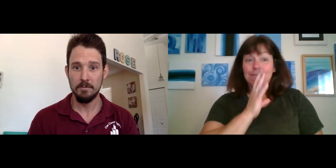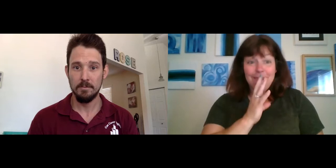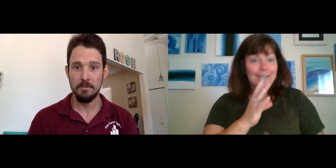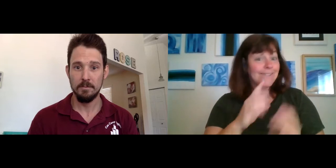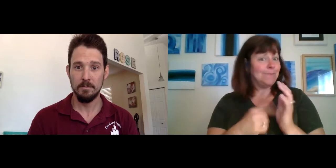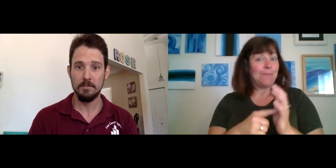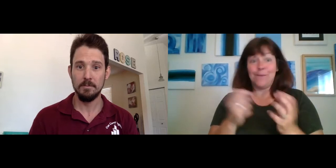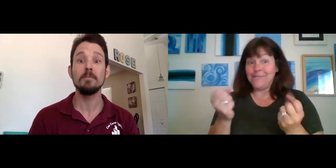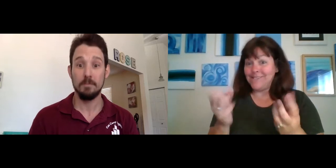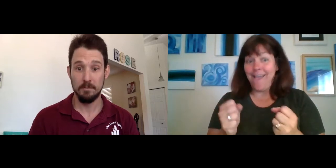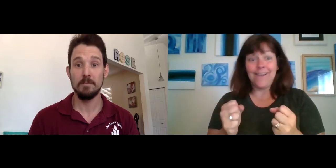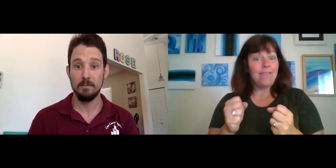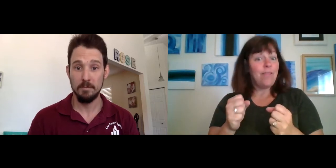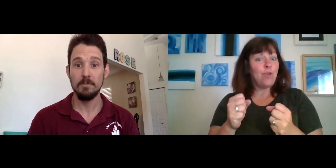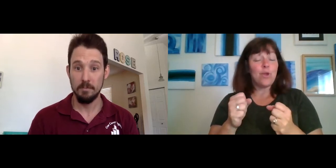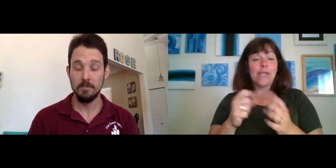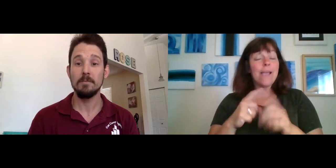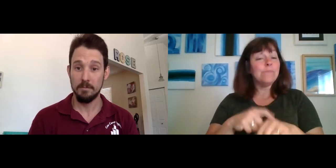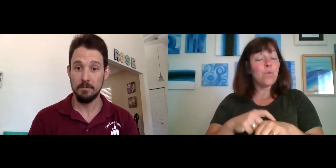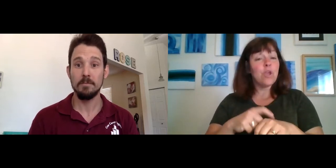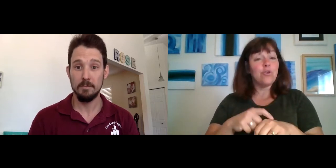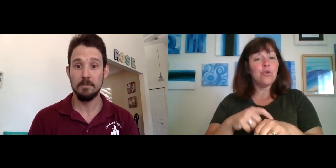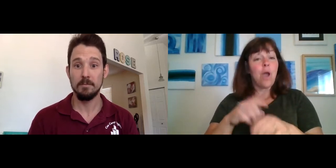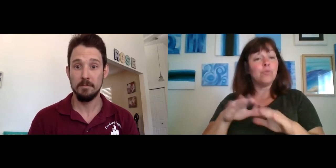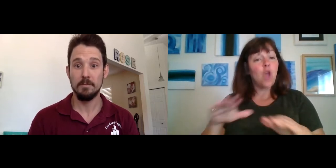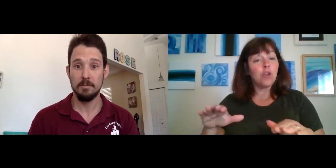speak, sometimes they would sign and then there were times where their daughters